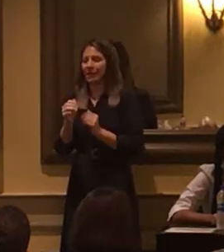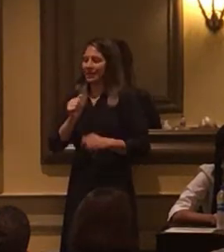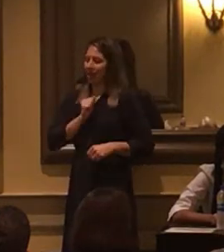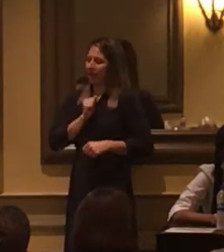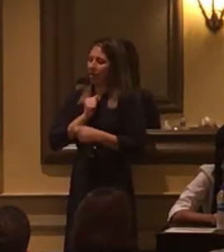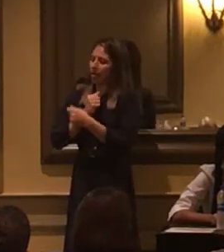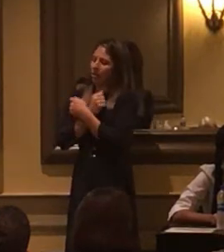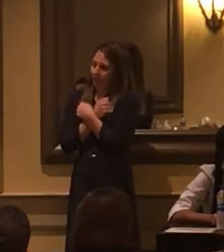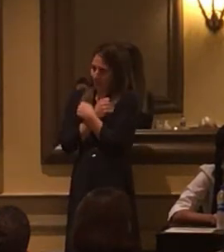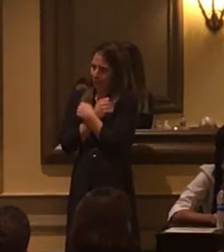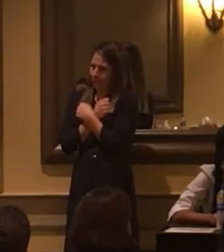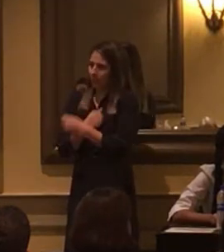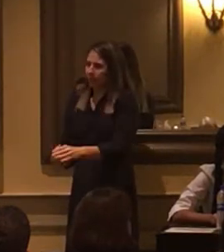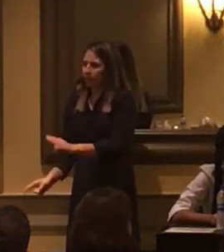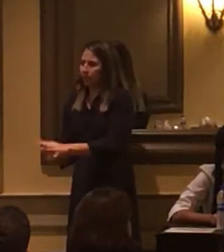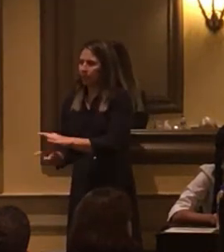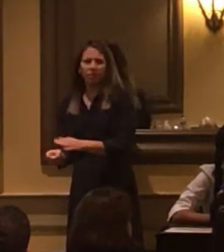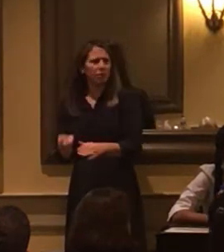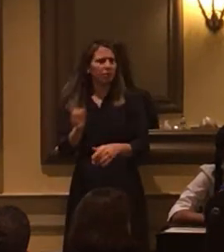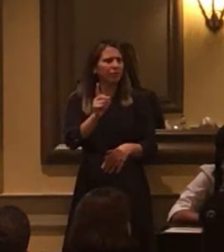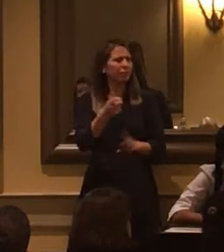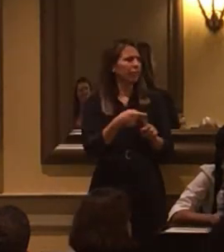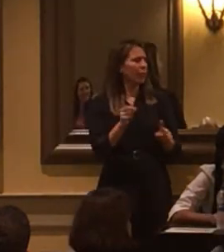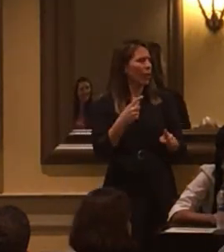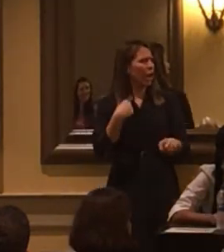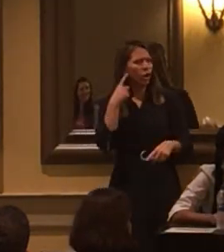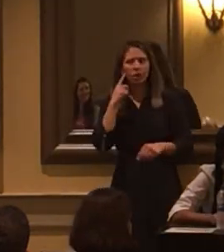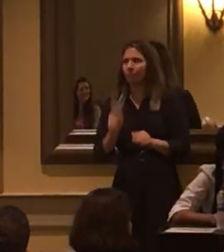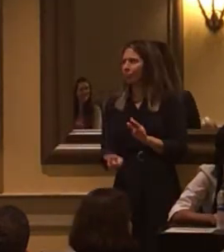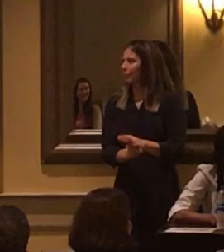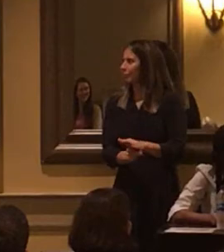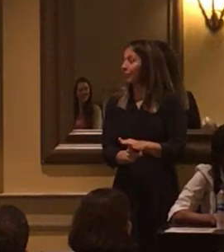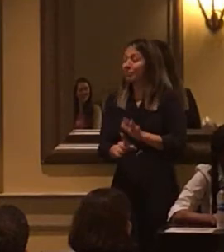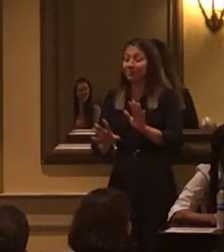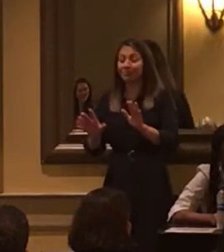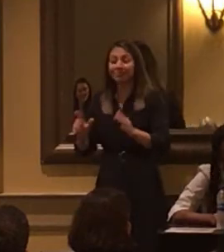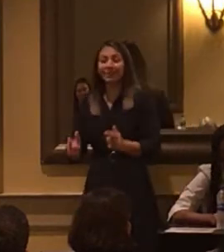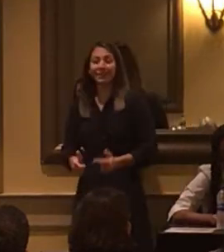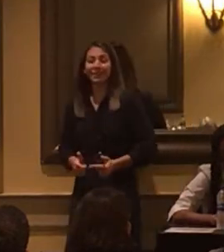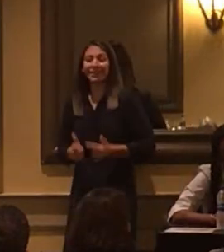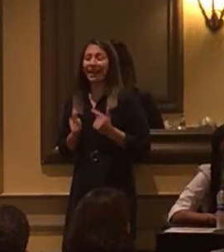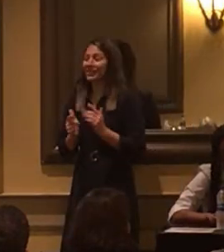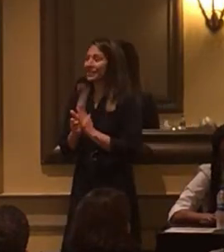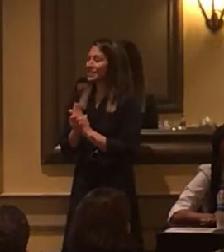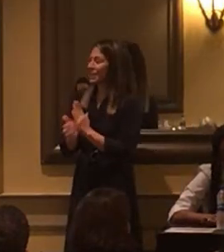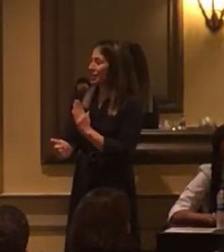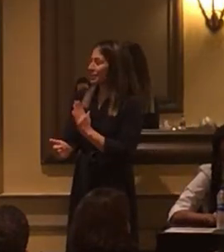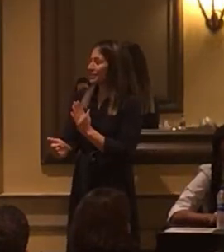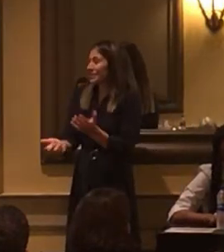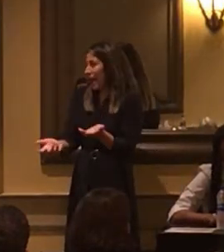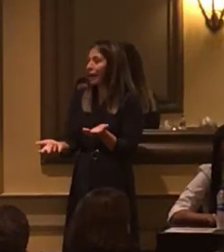Where'd that come from? I heard a ding. OK. Life skills! Yeah, I think you need to know